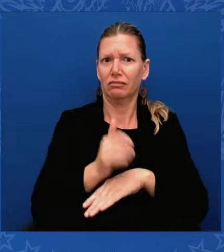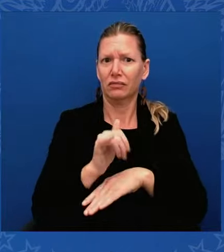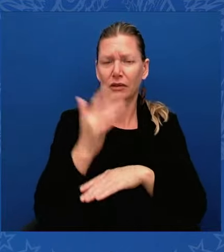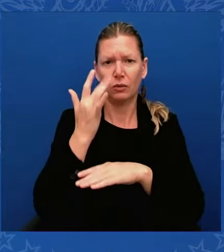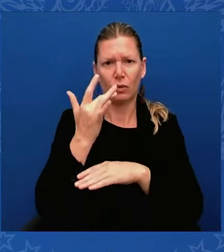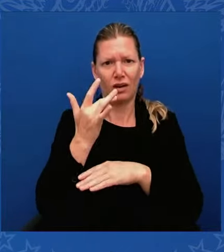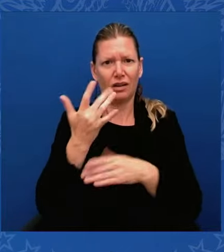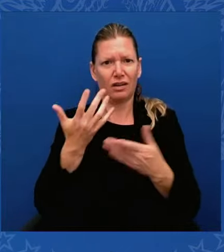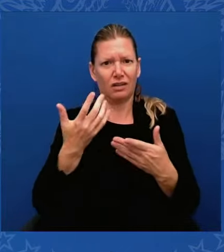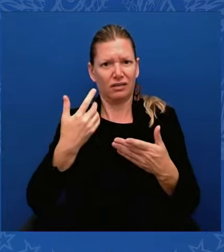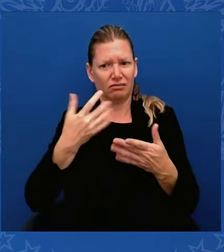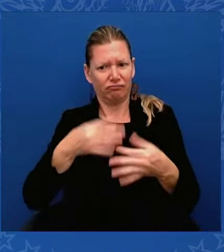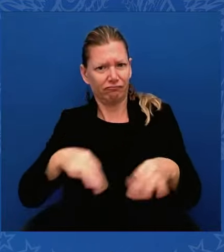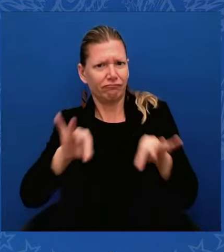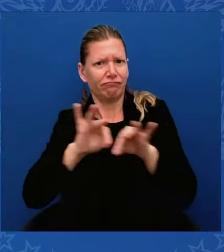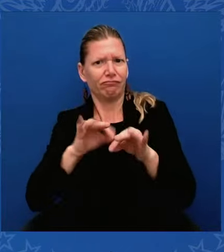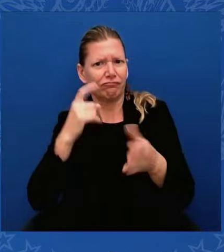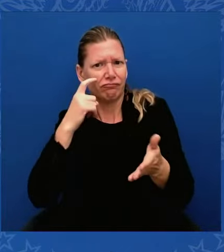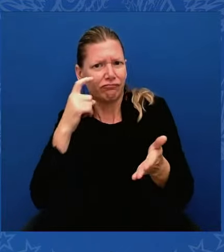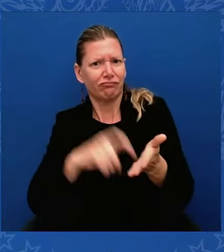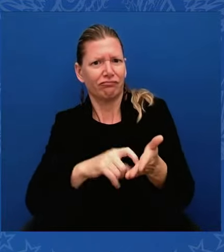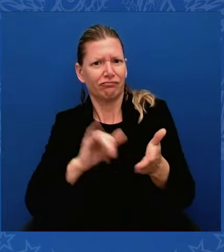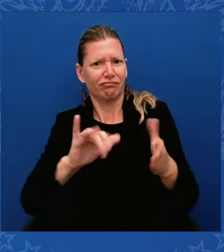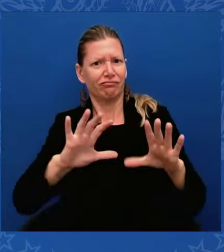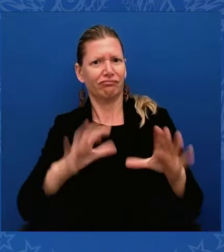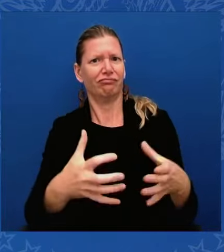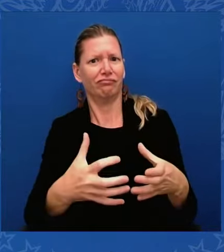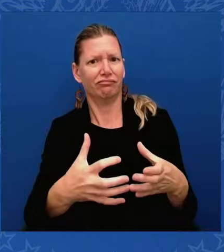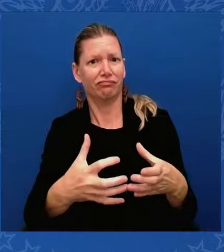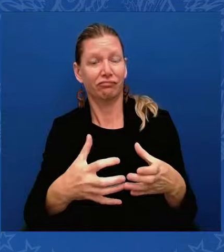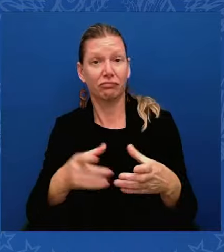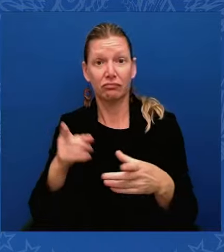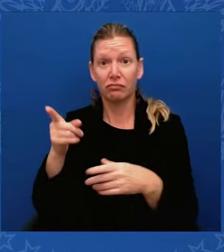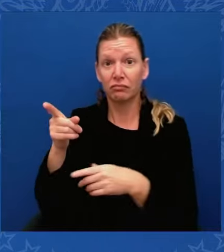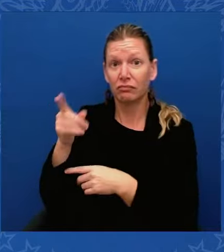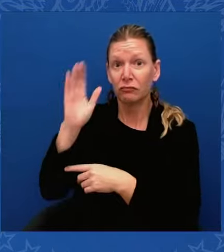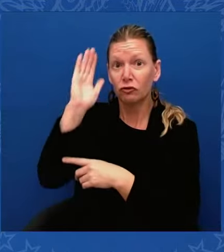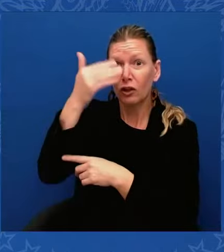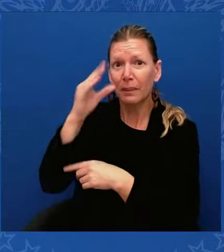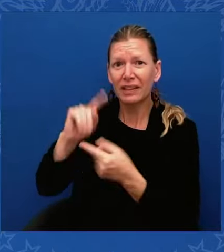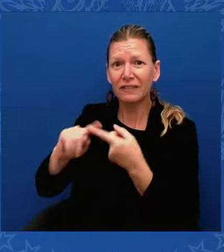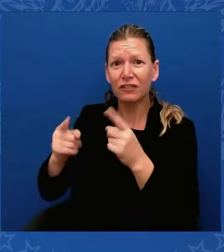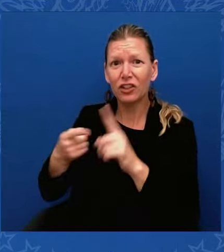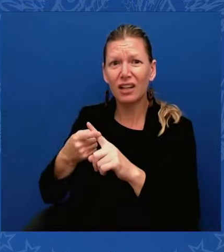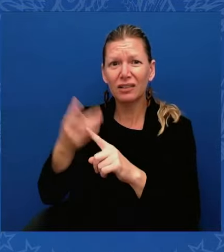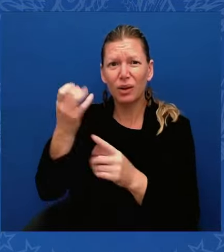Together we make history, all of us in this room. And that's why I see all of you, and we celebrate Asian American,